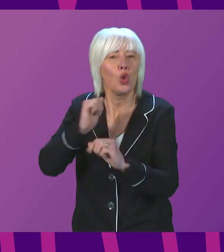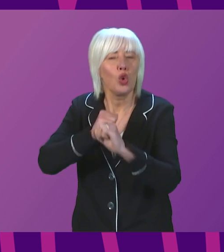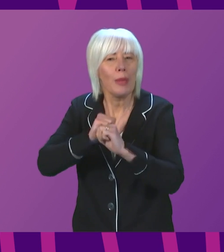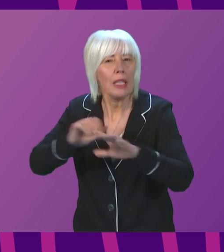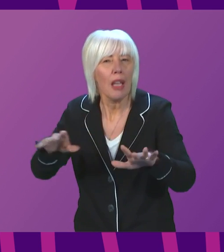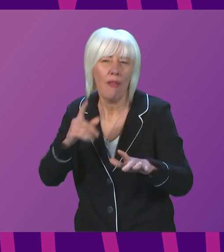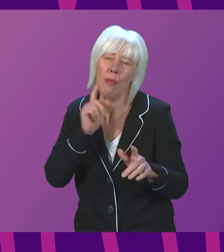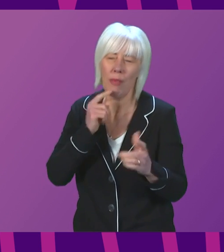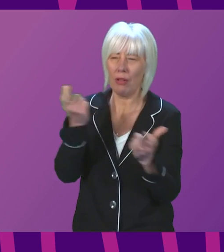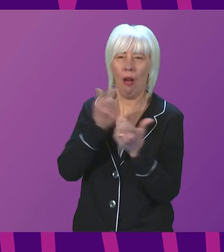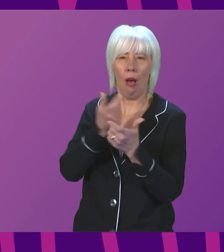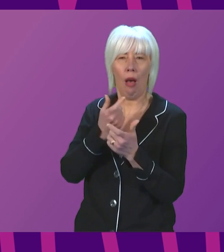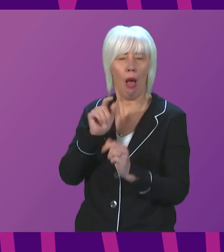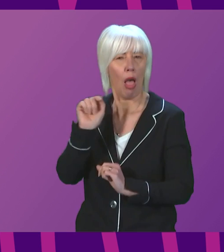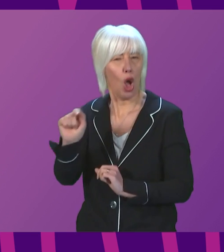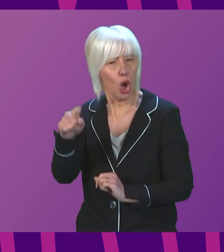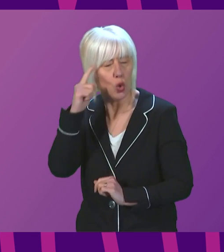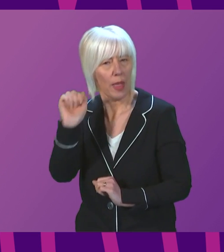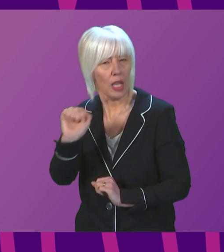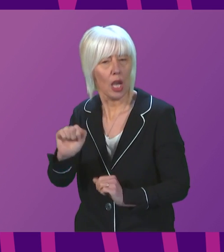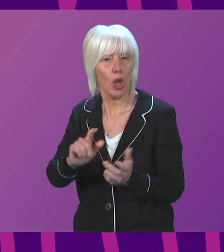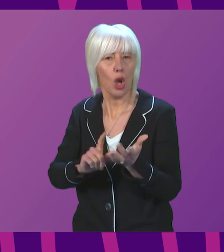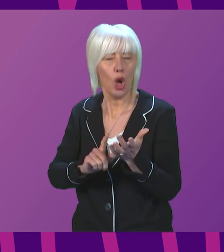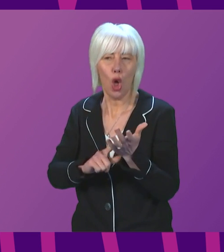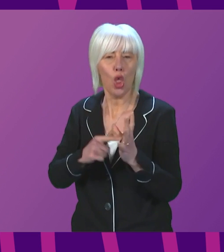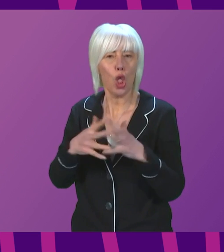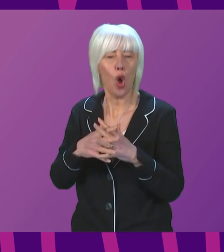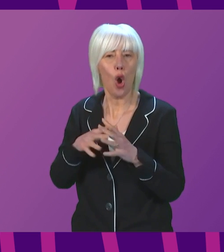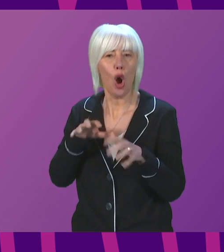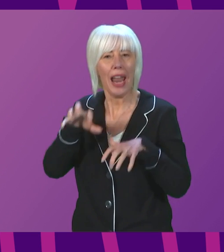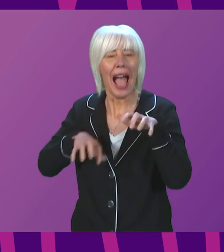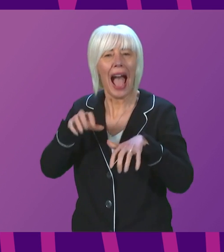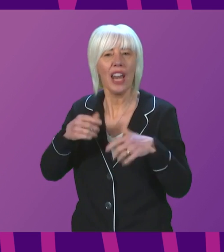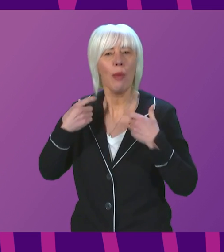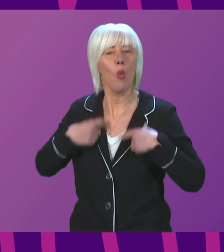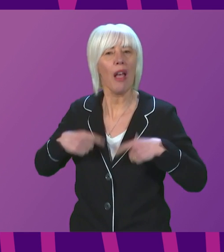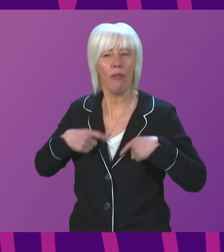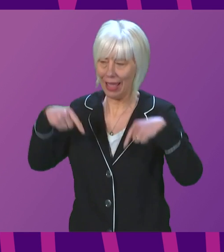Does she consider that the laws on animal welfare in Scotland are sufficiently robust